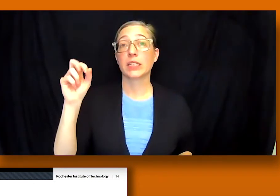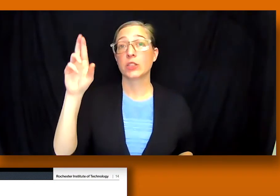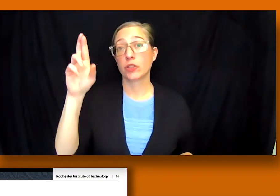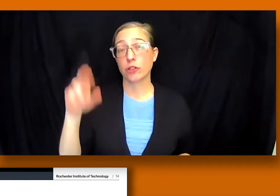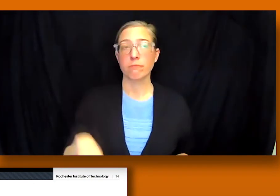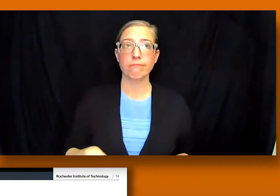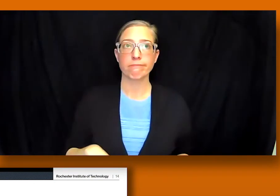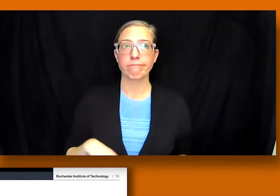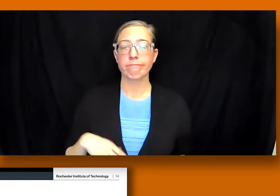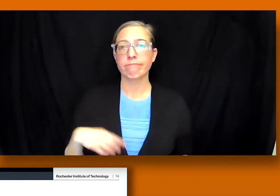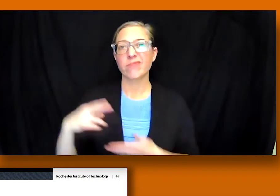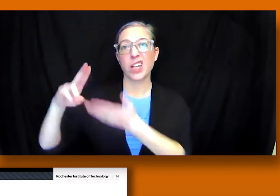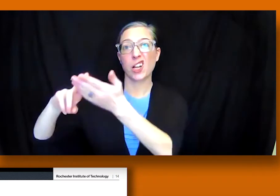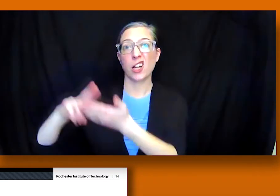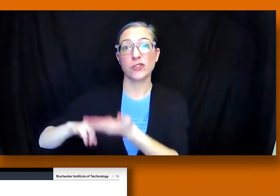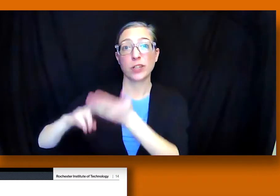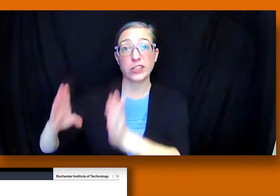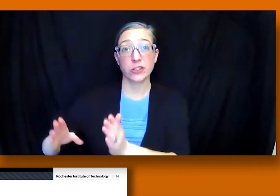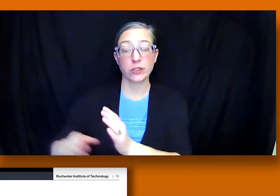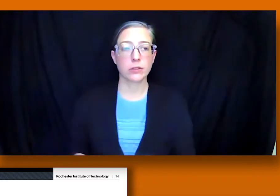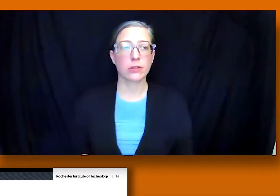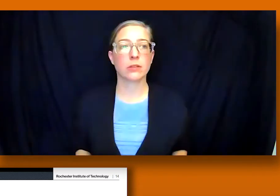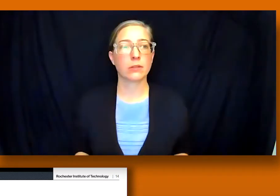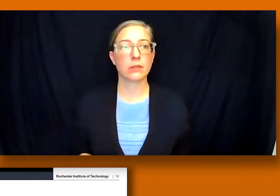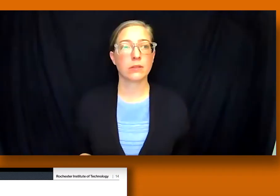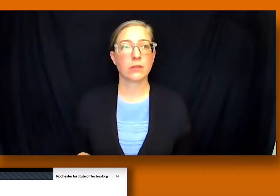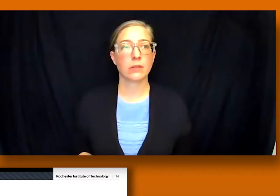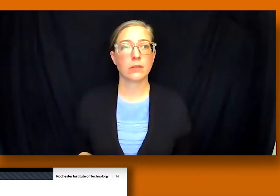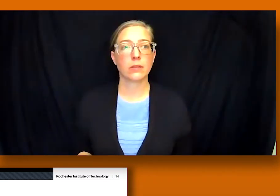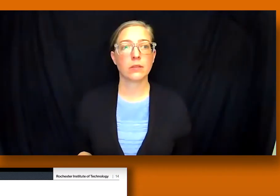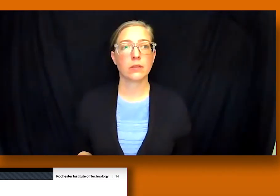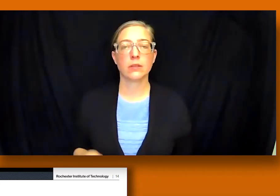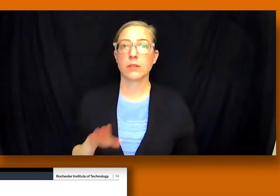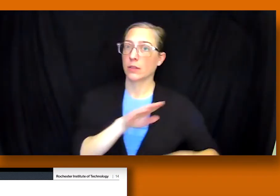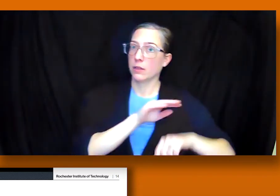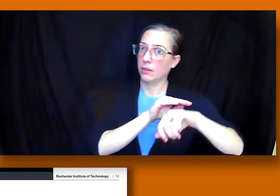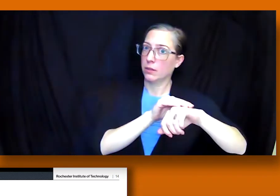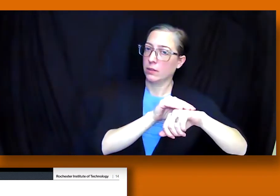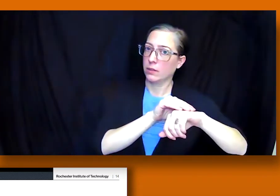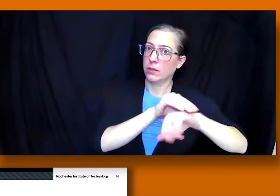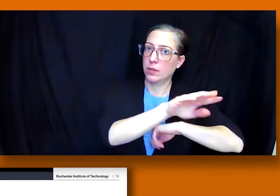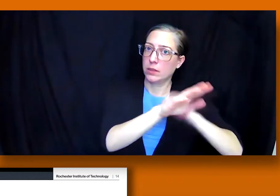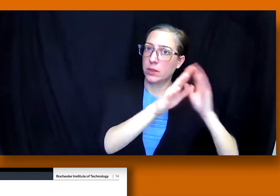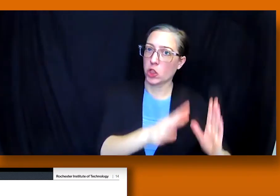um, which please don't be confused by "consultant," um,